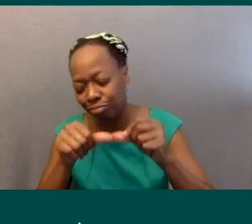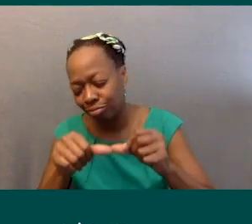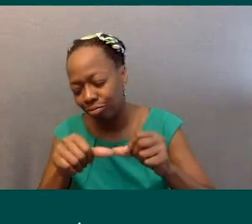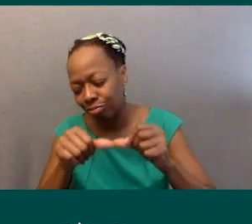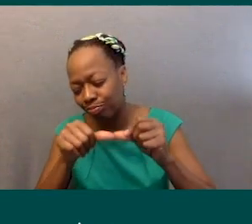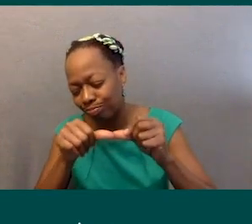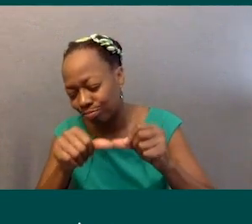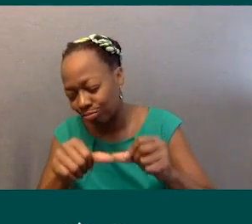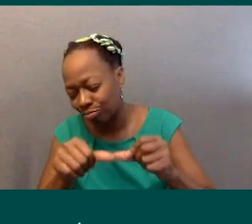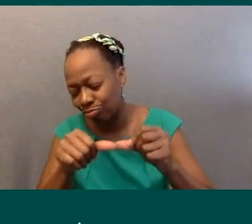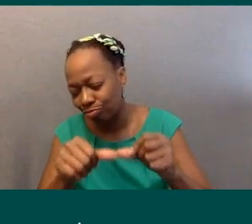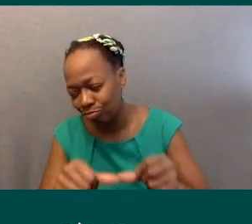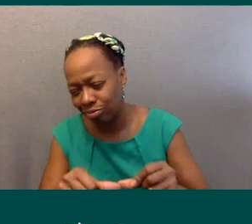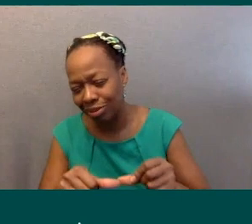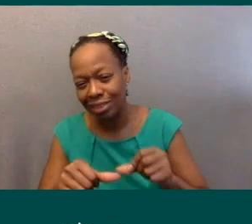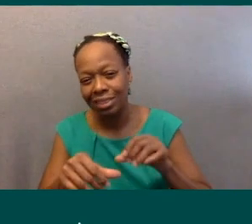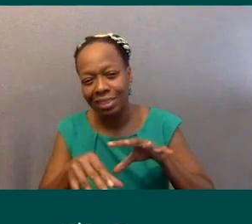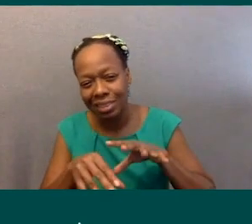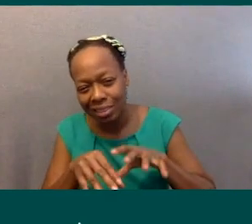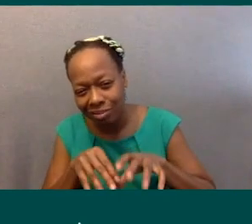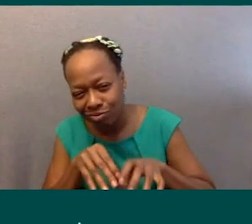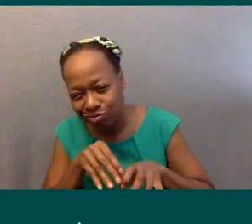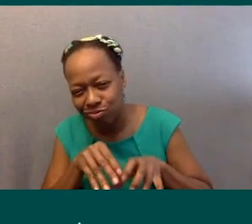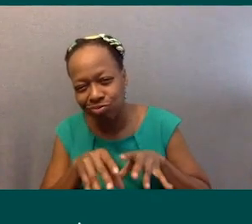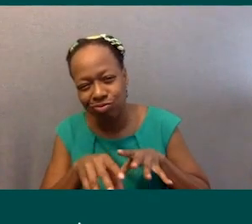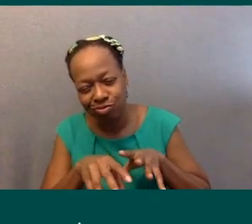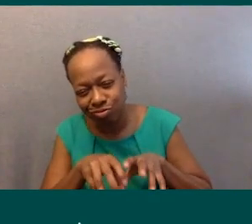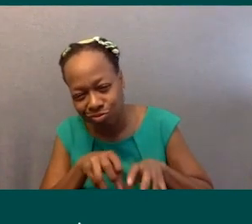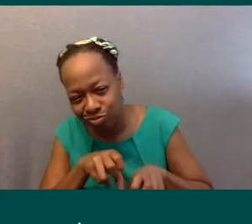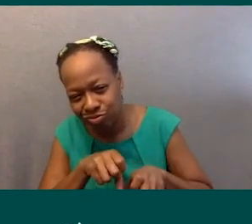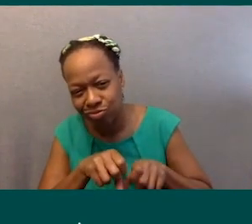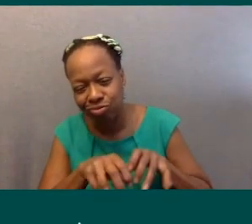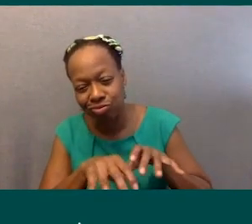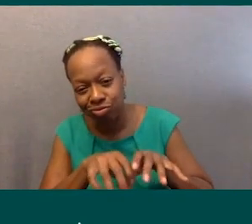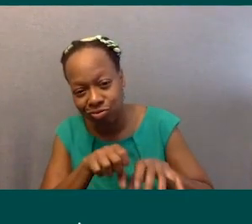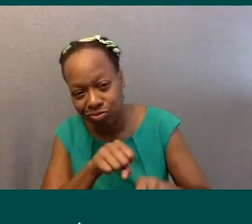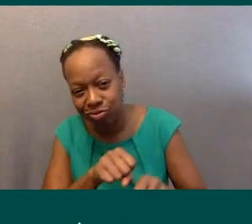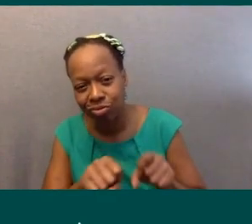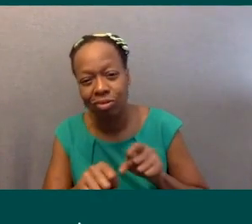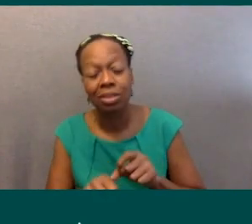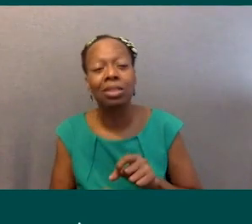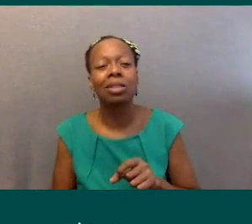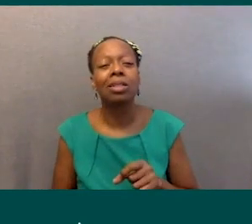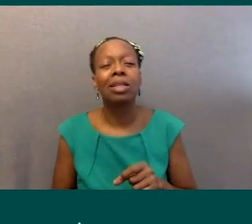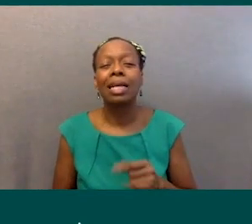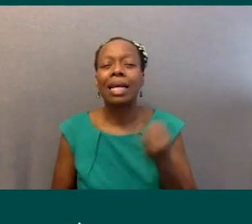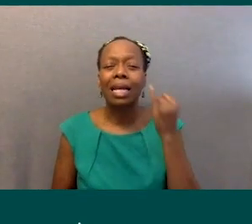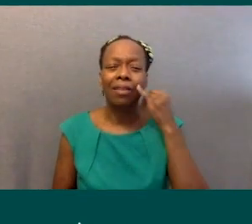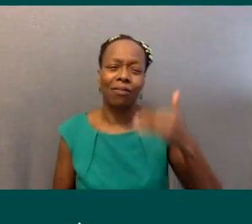if you do see a shift, you need to sort of go in and make sure you're seeing somebody, but what about chronic pain in young children?